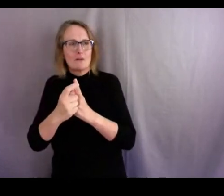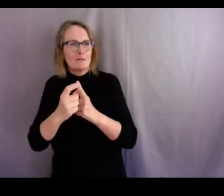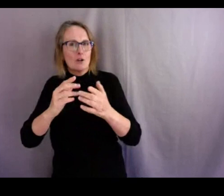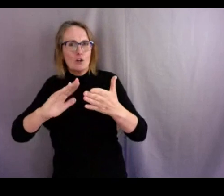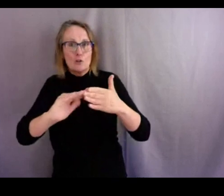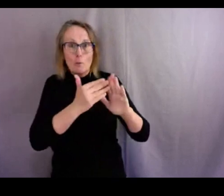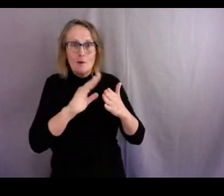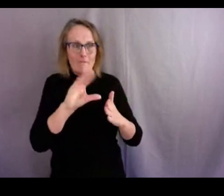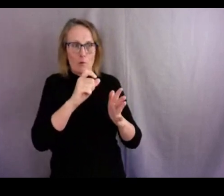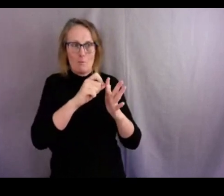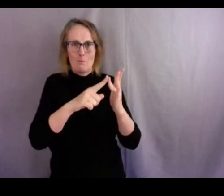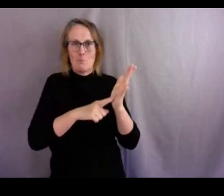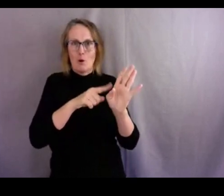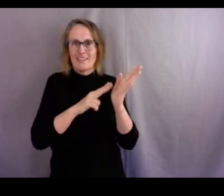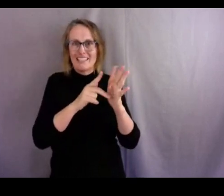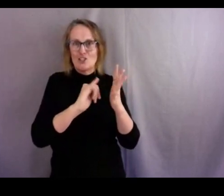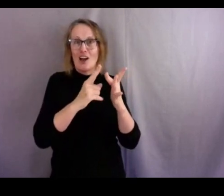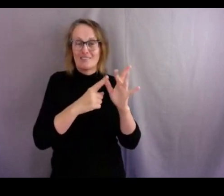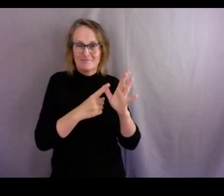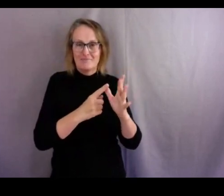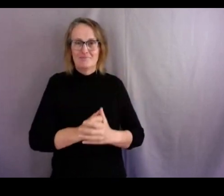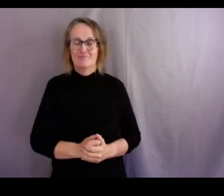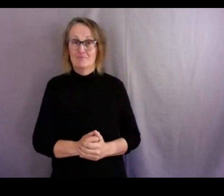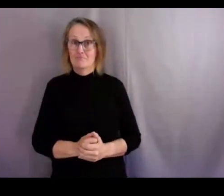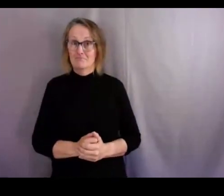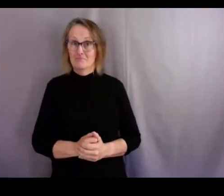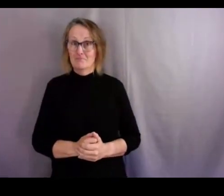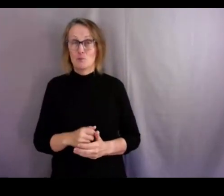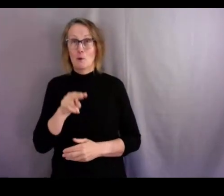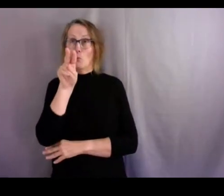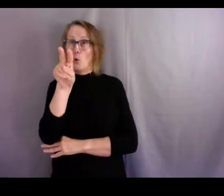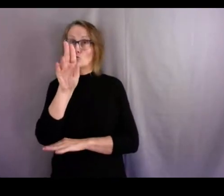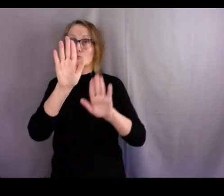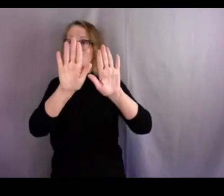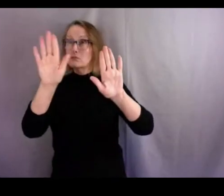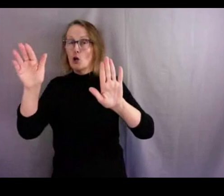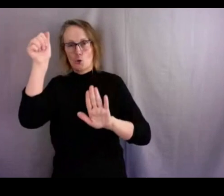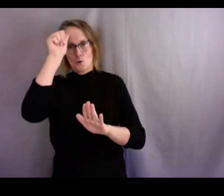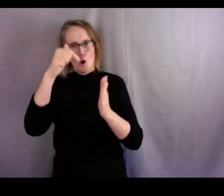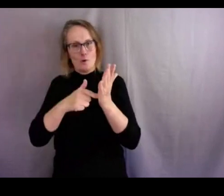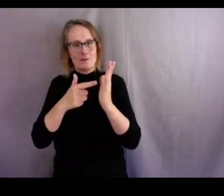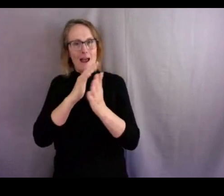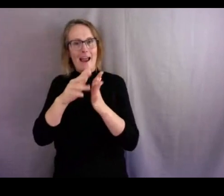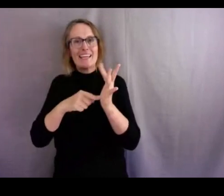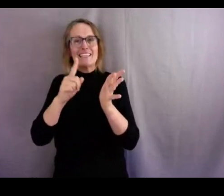You know you are in Tahiti because the surf breaks on the reef a few hundred metres off the shore.